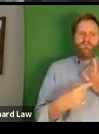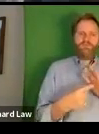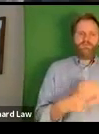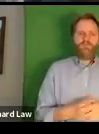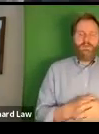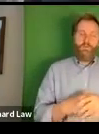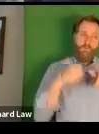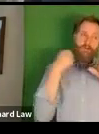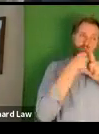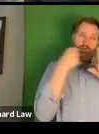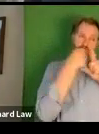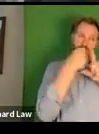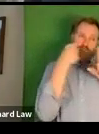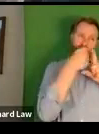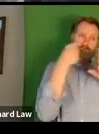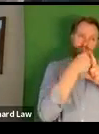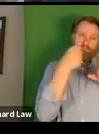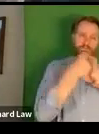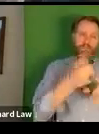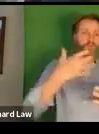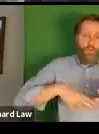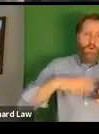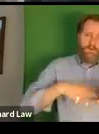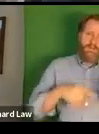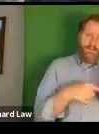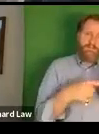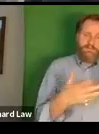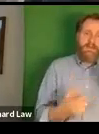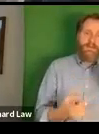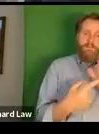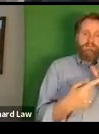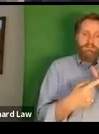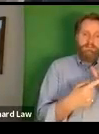long time and probably be aware that people were actually being